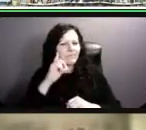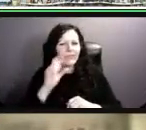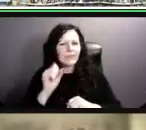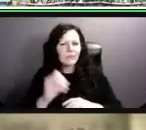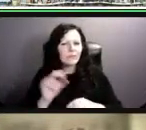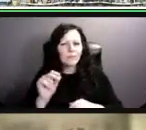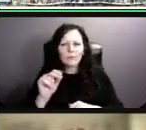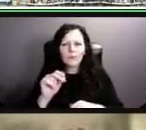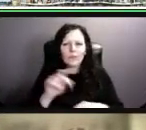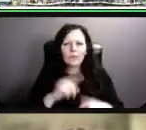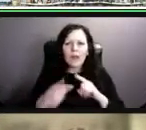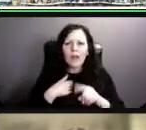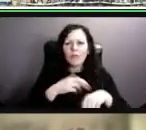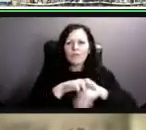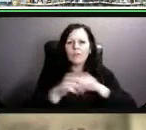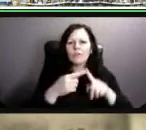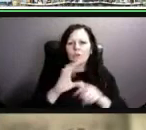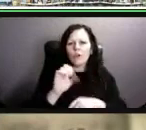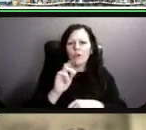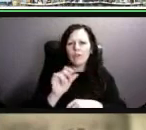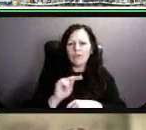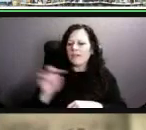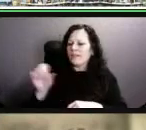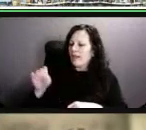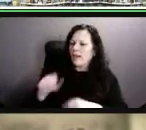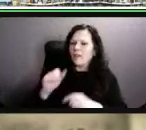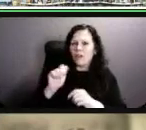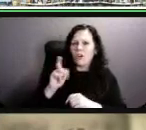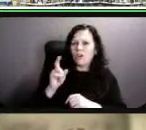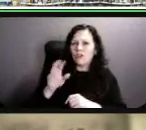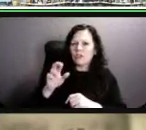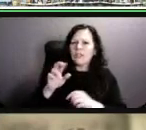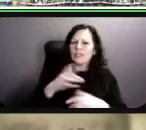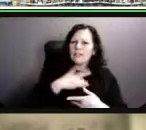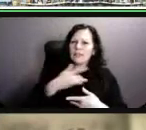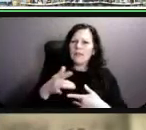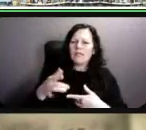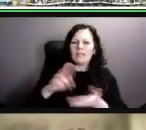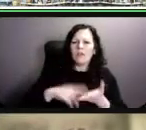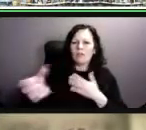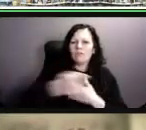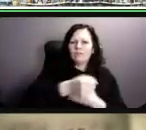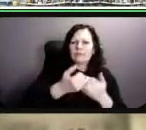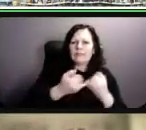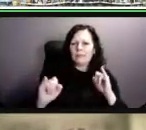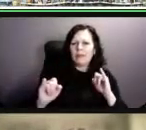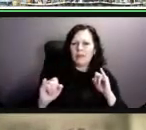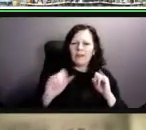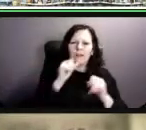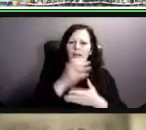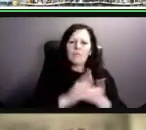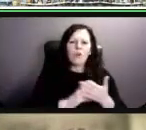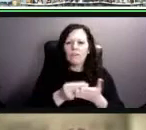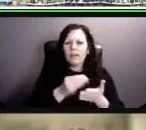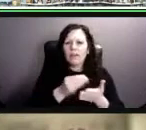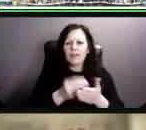PART OF THAT? YOU KNOW, I WOULDN'T SAY SO